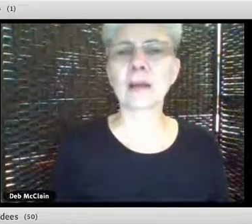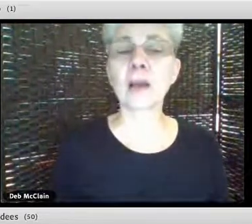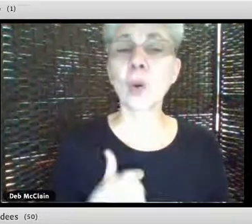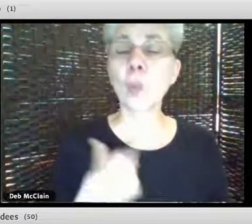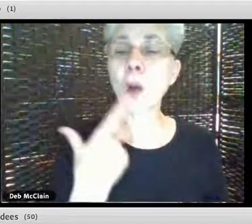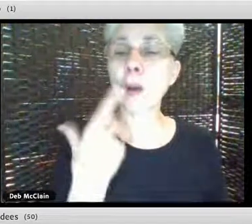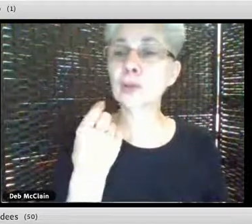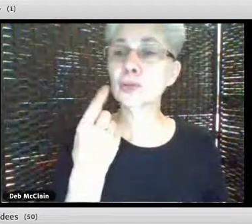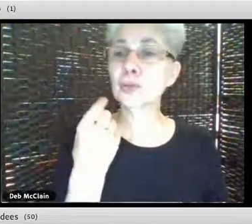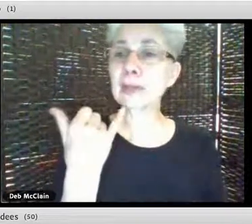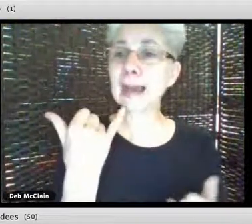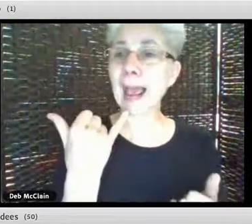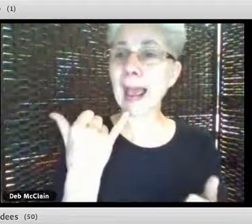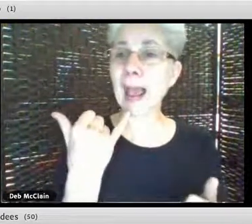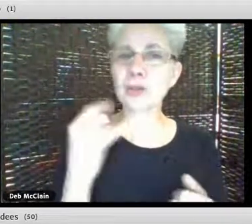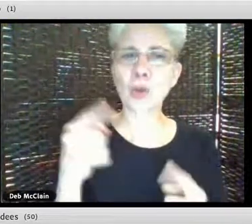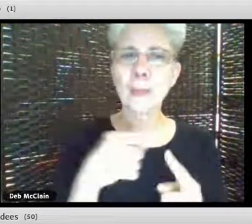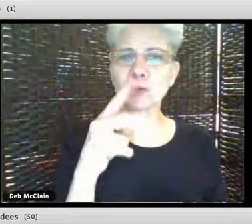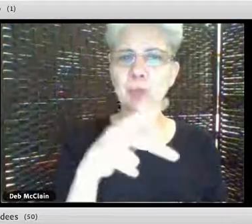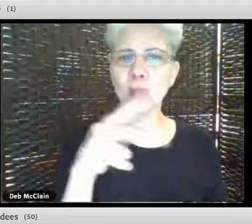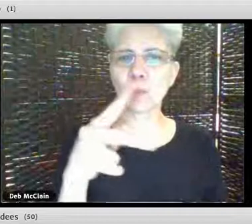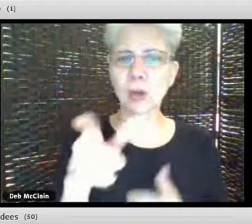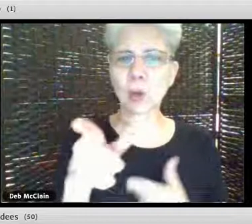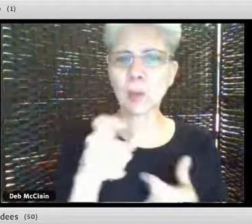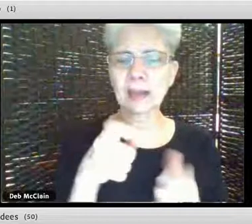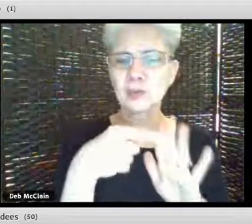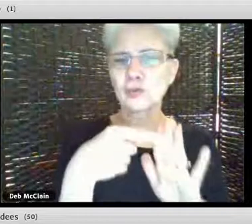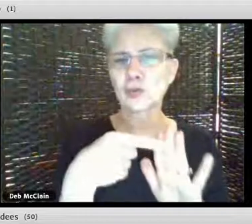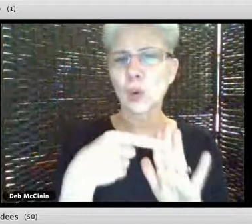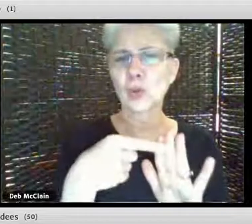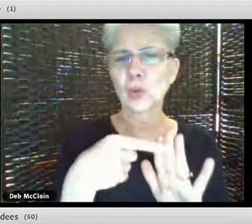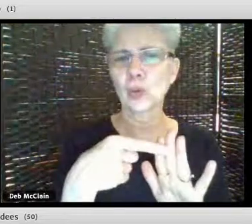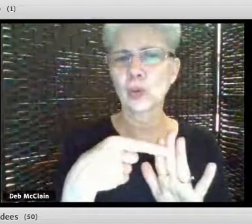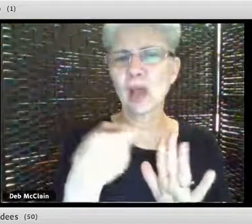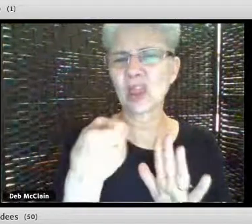and you can start any of these files from here, but I want to do is kind of go back